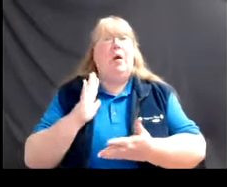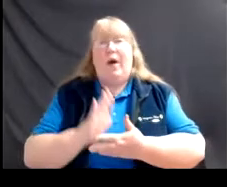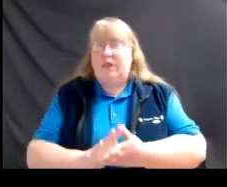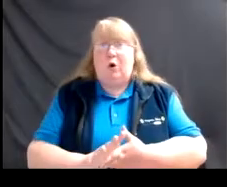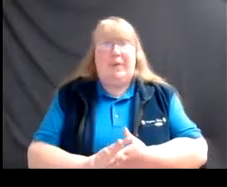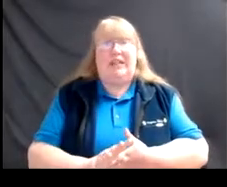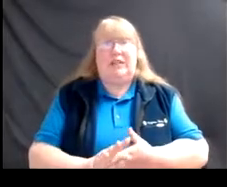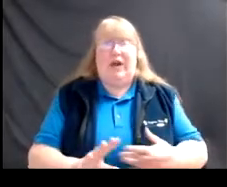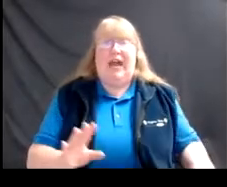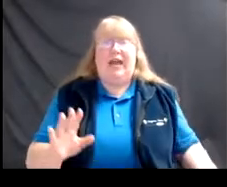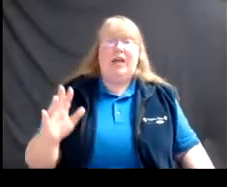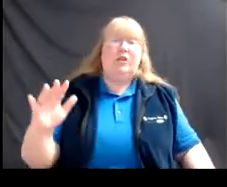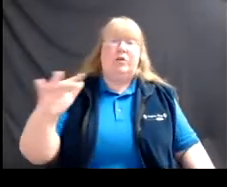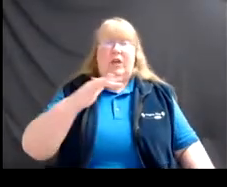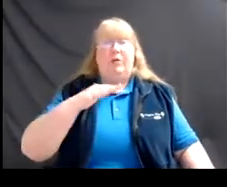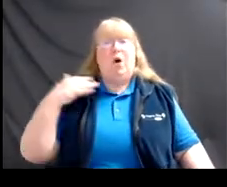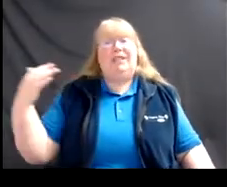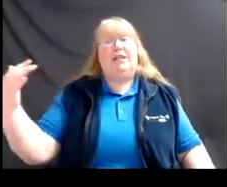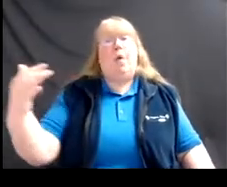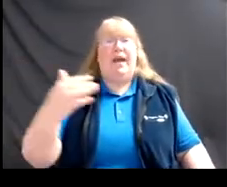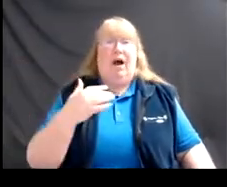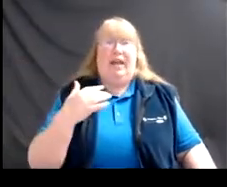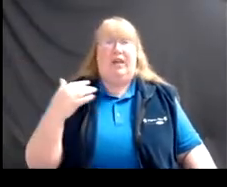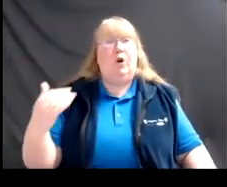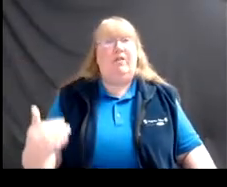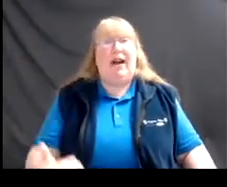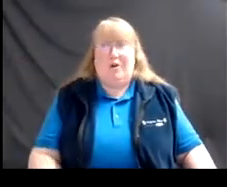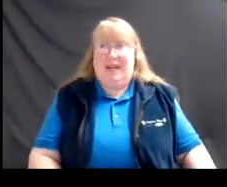when the doorbell is ringing so that you know what is going on in your environment.